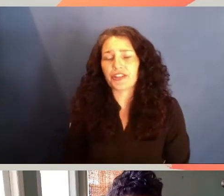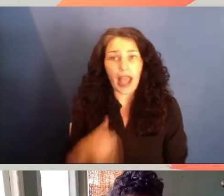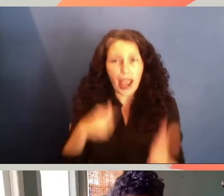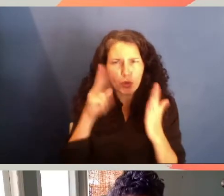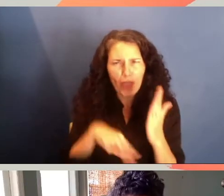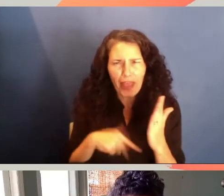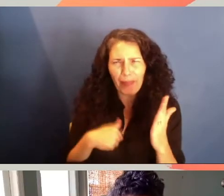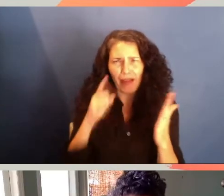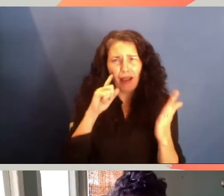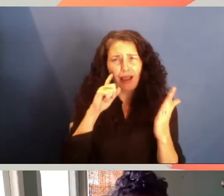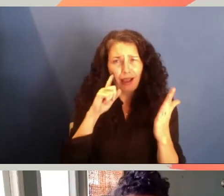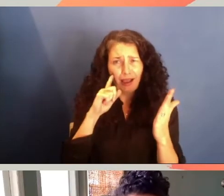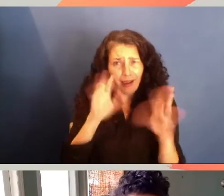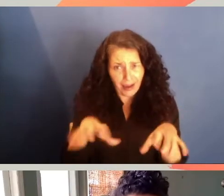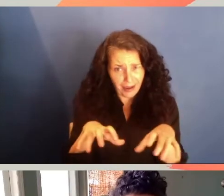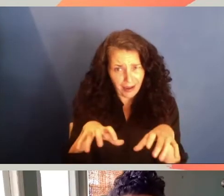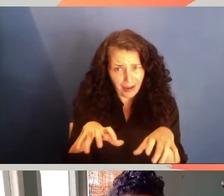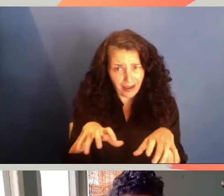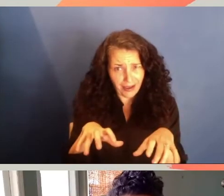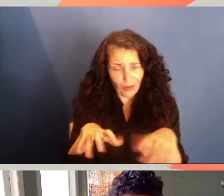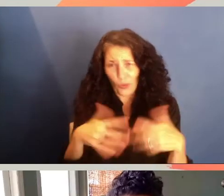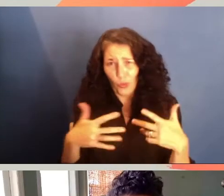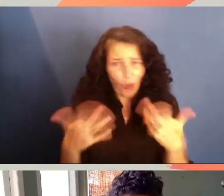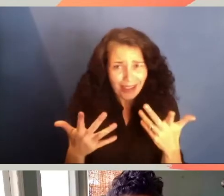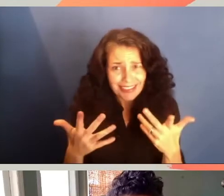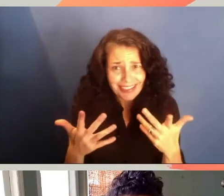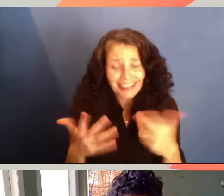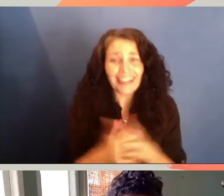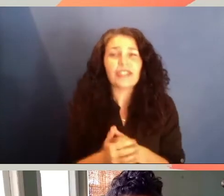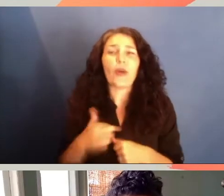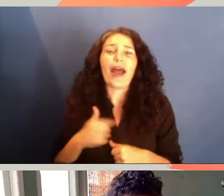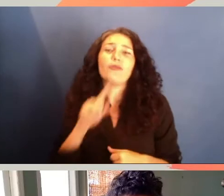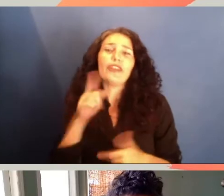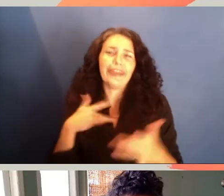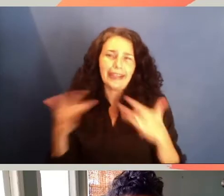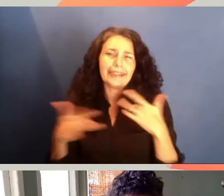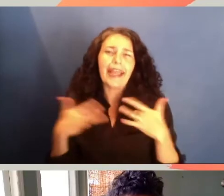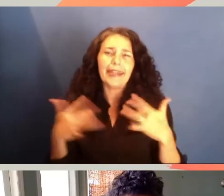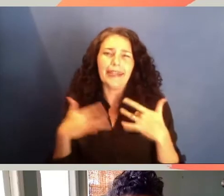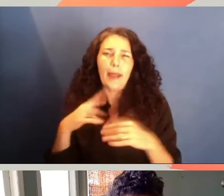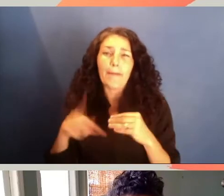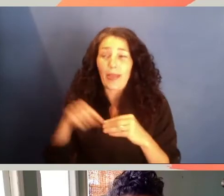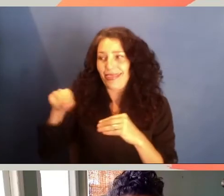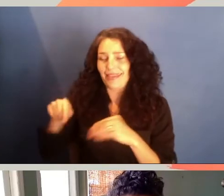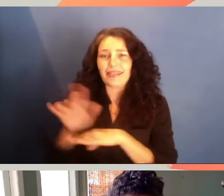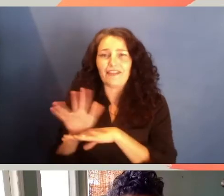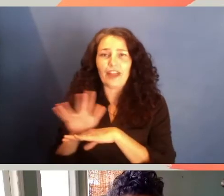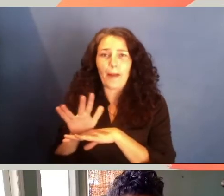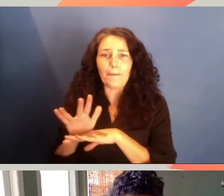And what I'm so excited about with this moment, we're calling it post-"Pose"